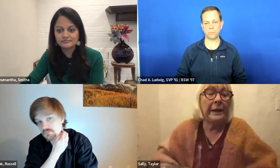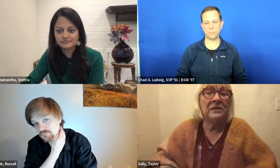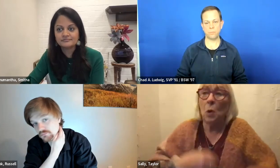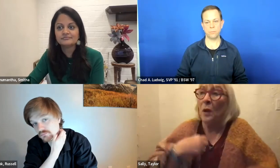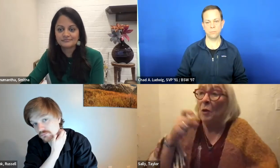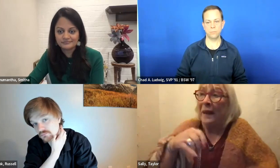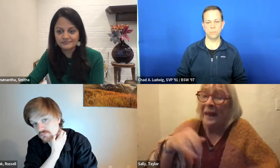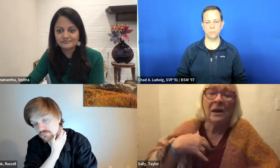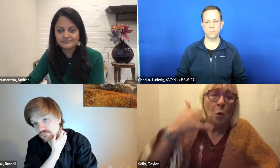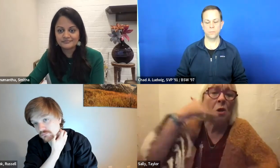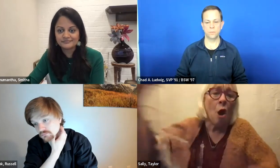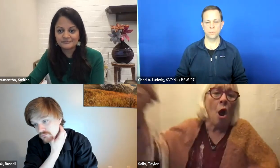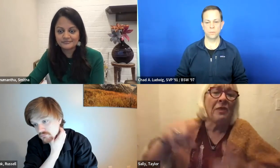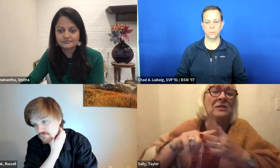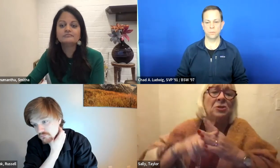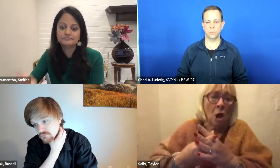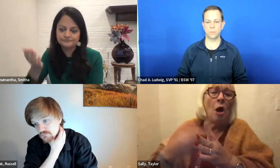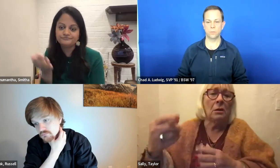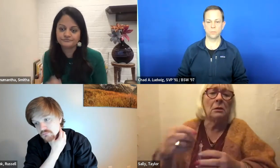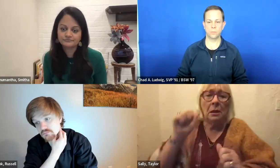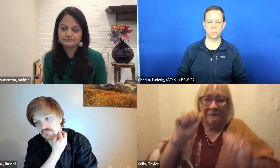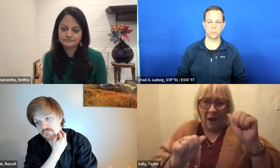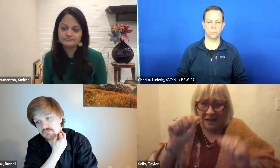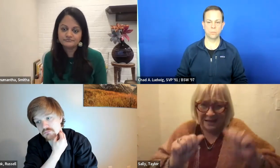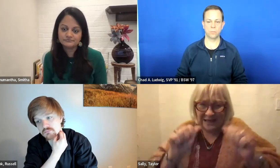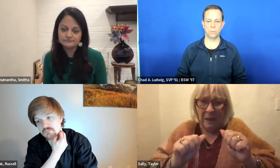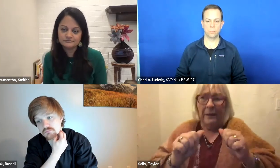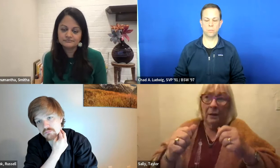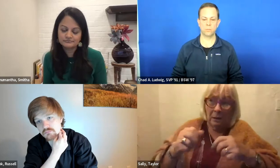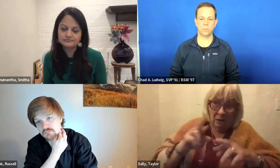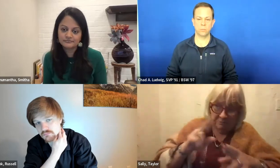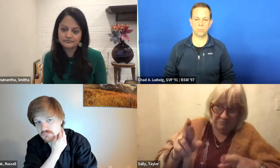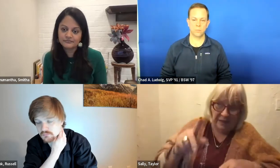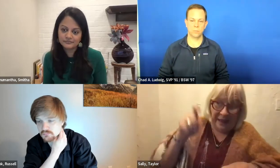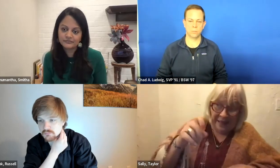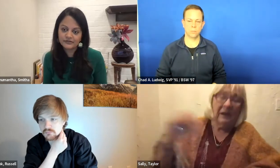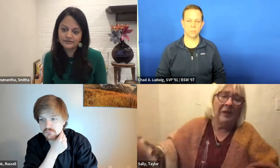so it was something that I already had available and ready, so when we needed that, they did the assessment